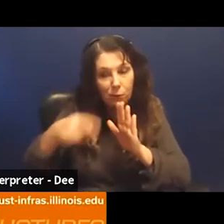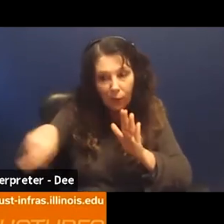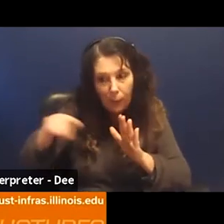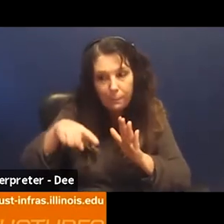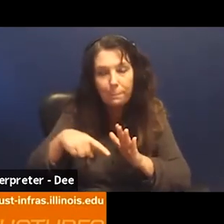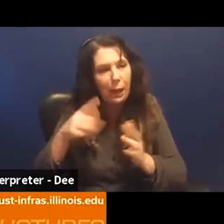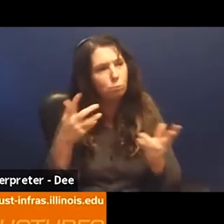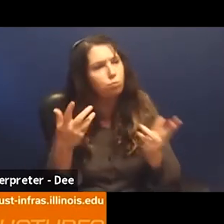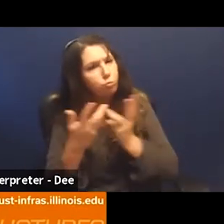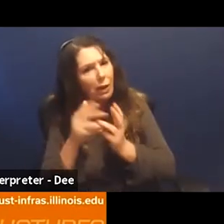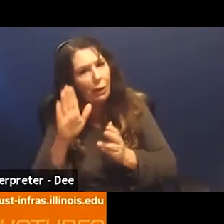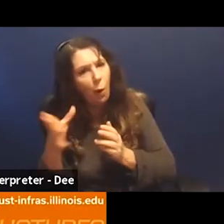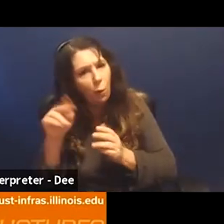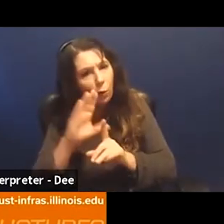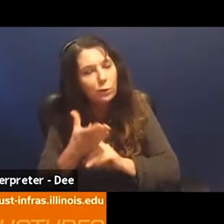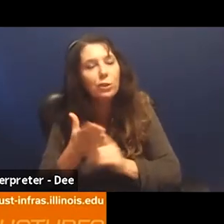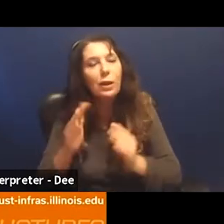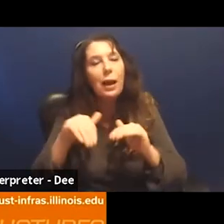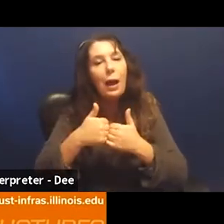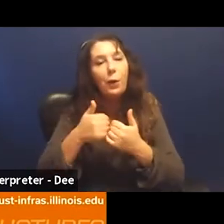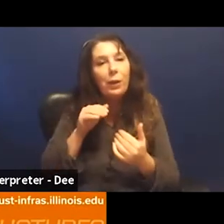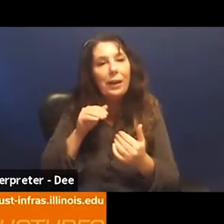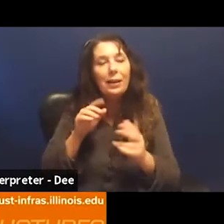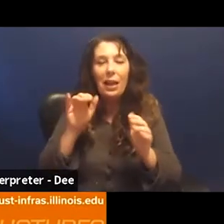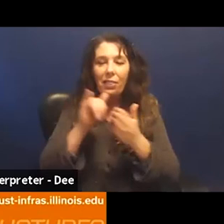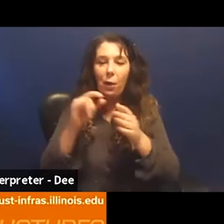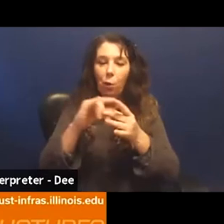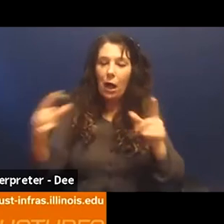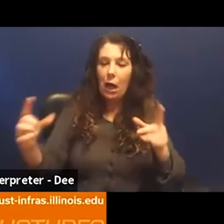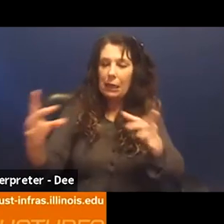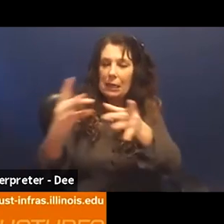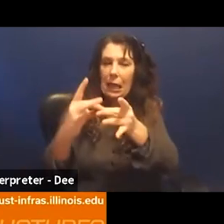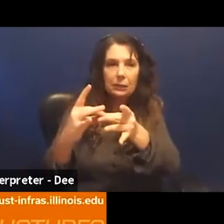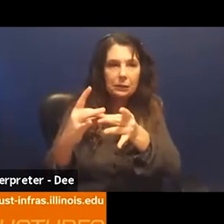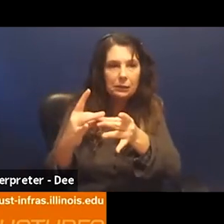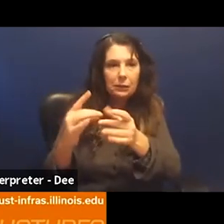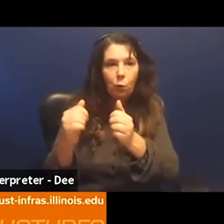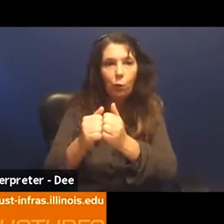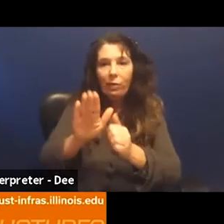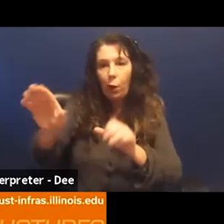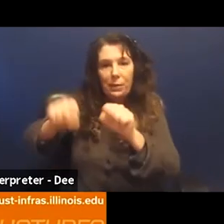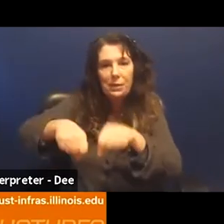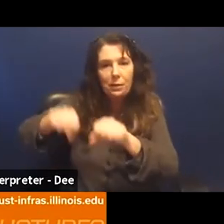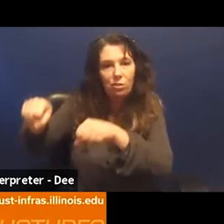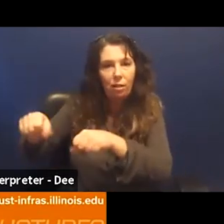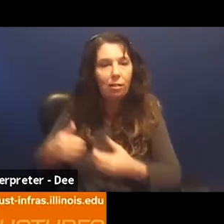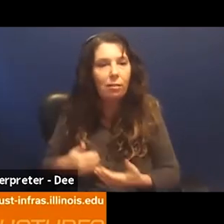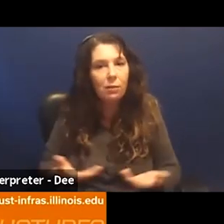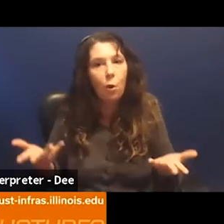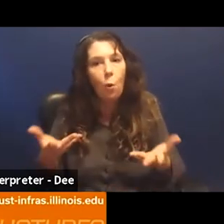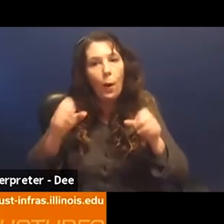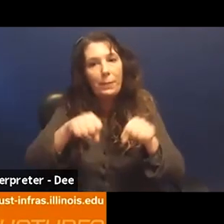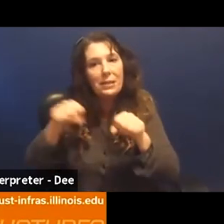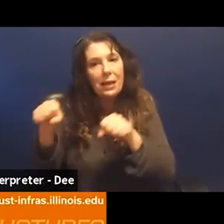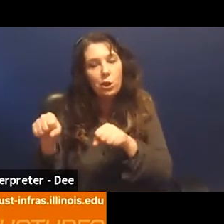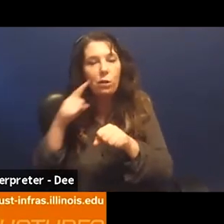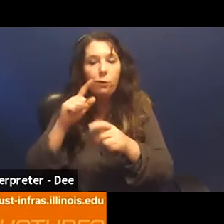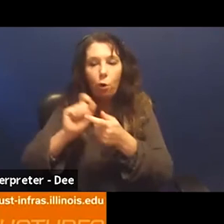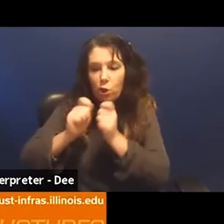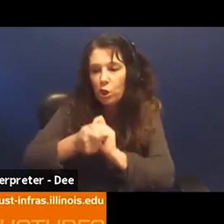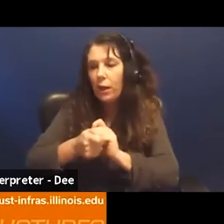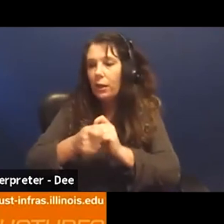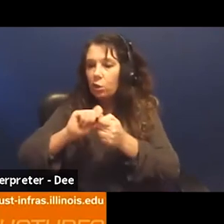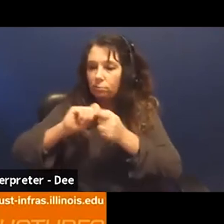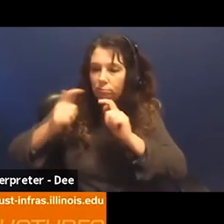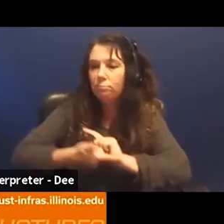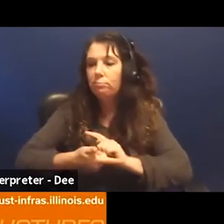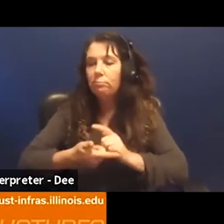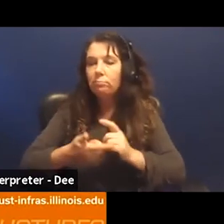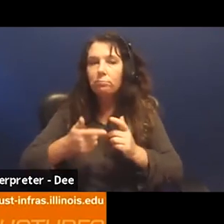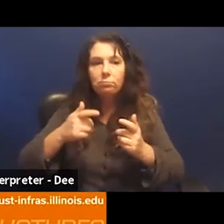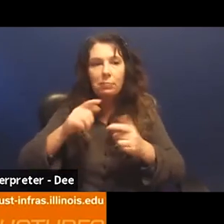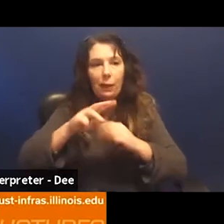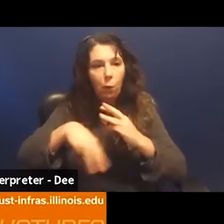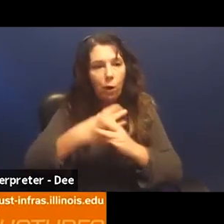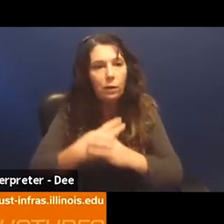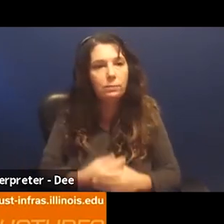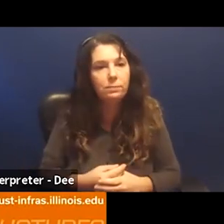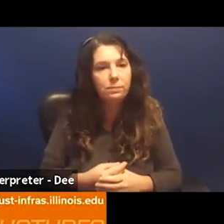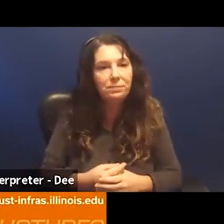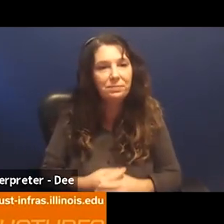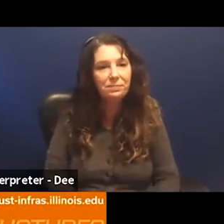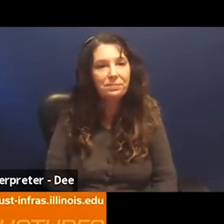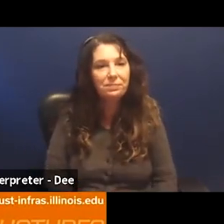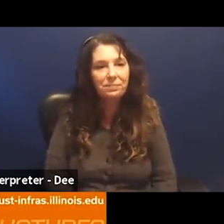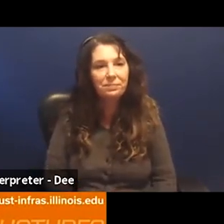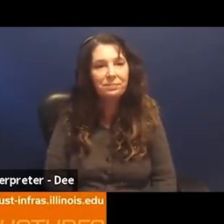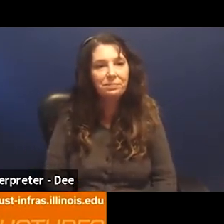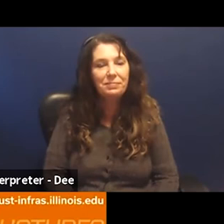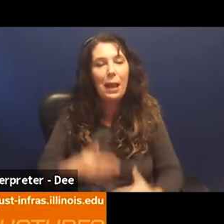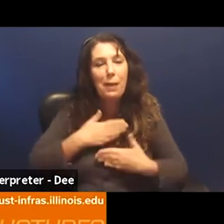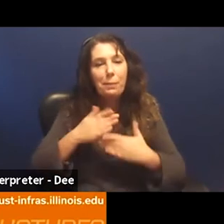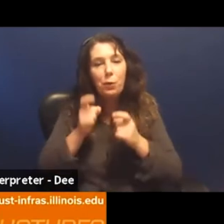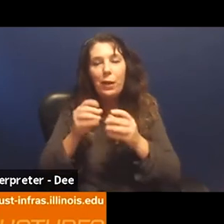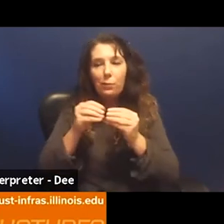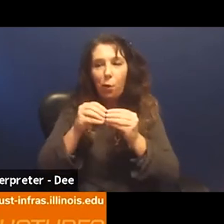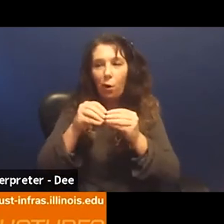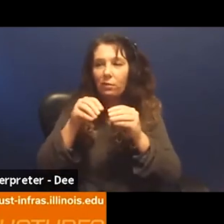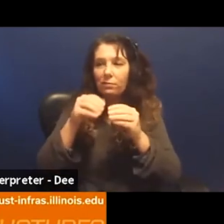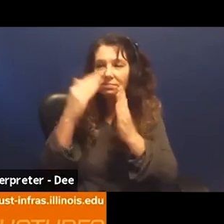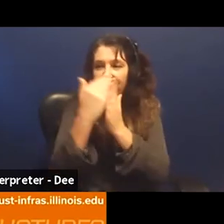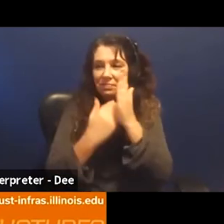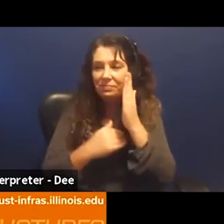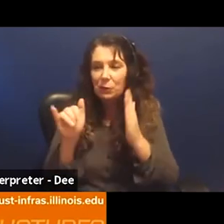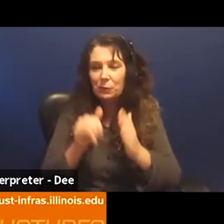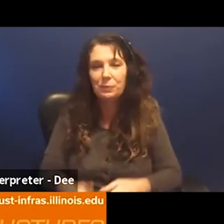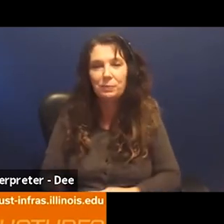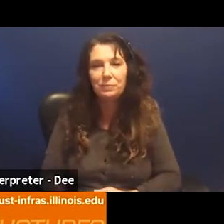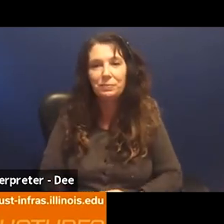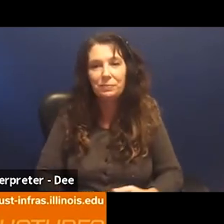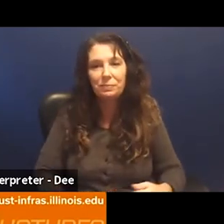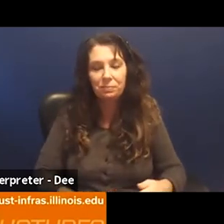And how do we connect again connect to kind of what the potential is like what potential is there for transformation and change like in the world. So, yeah, I'm happy to give more references to